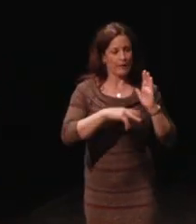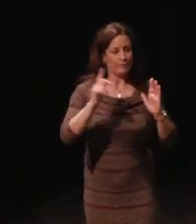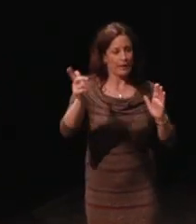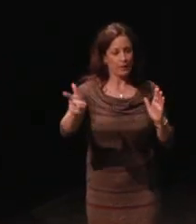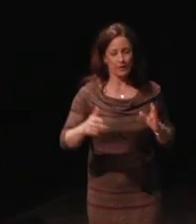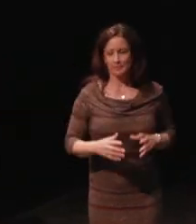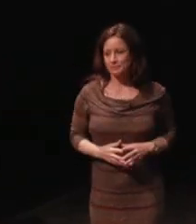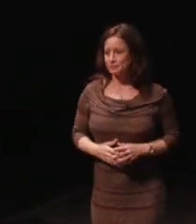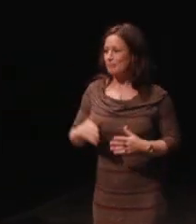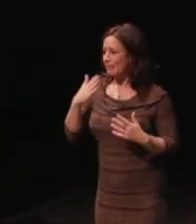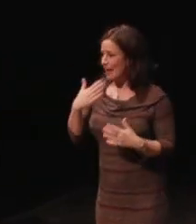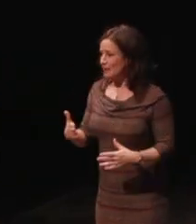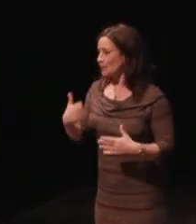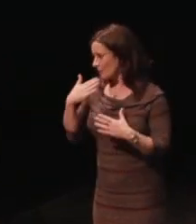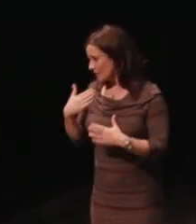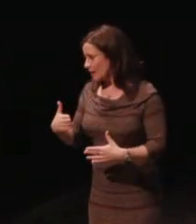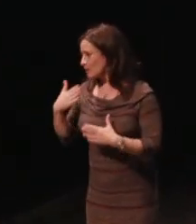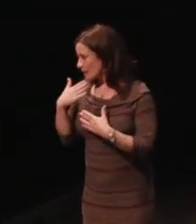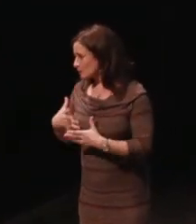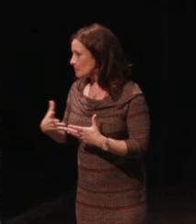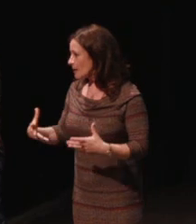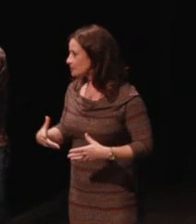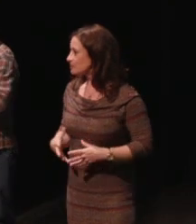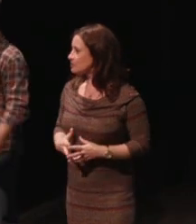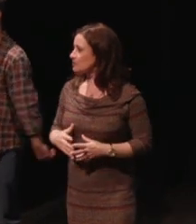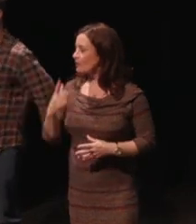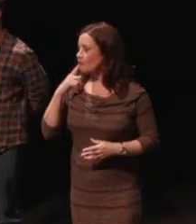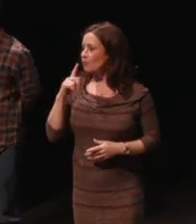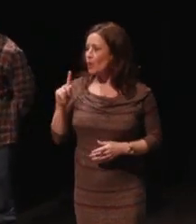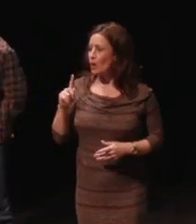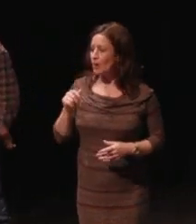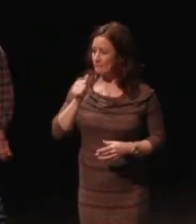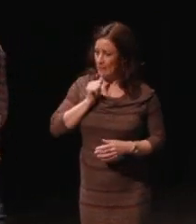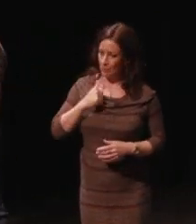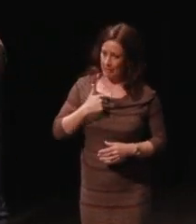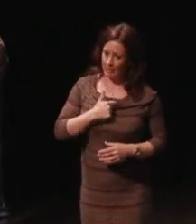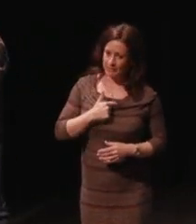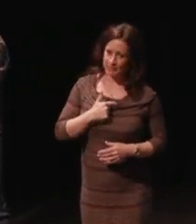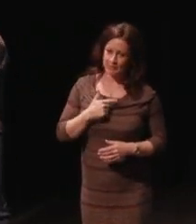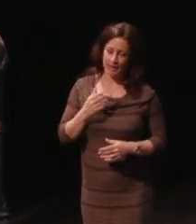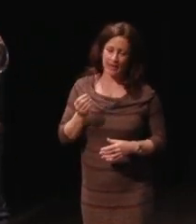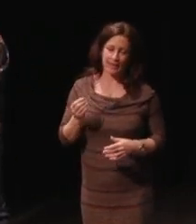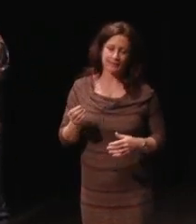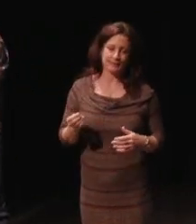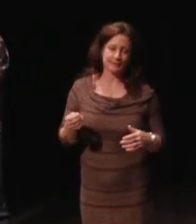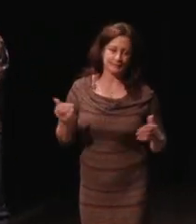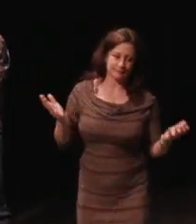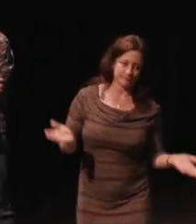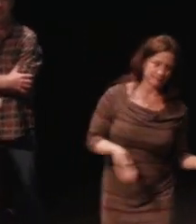But thank you, thank you so much for bearing with us and. There it is. Thank you all. Thank you.